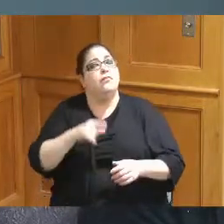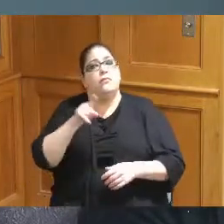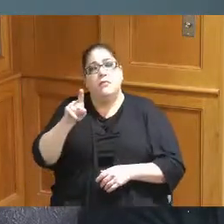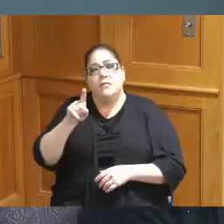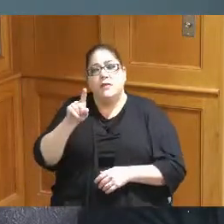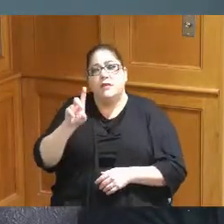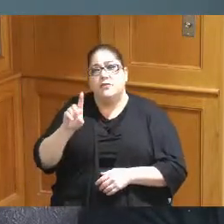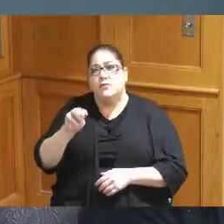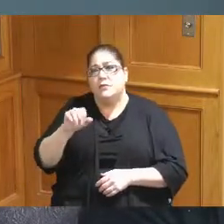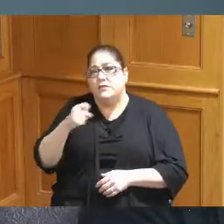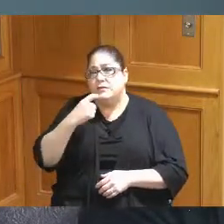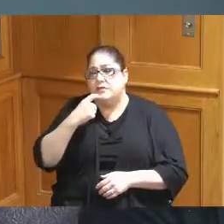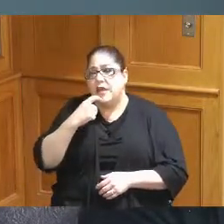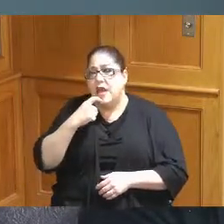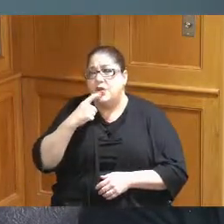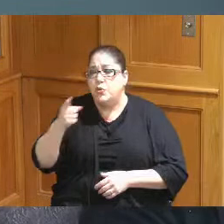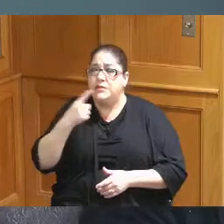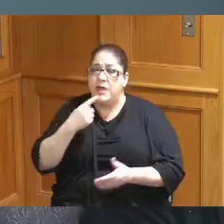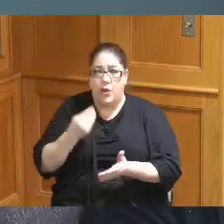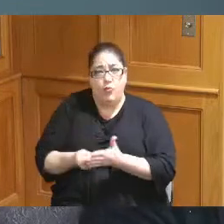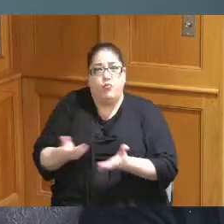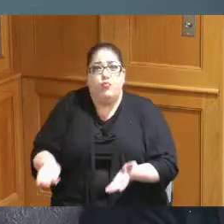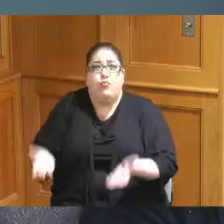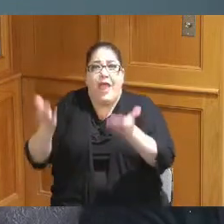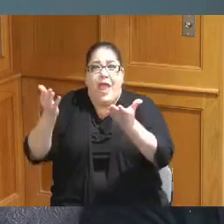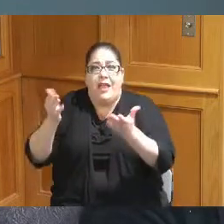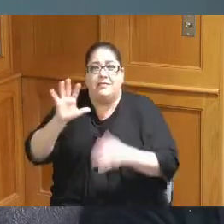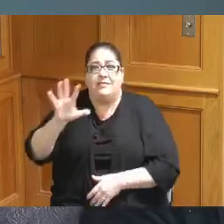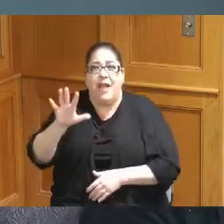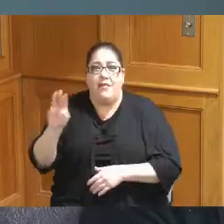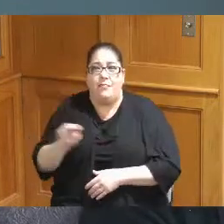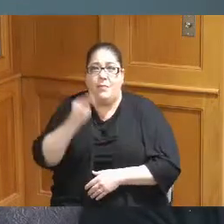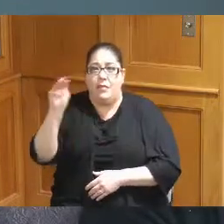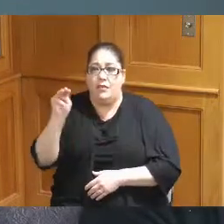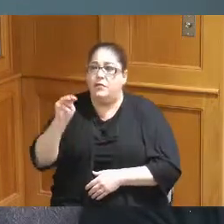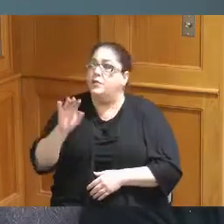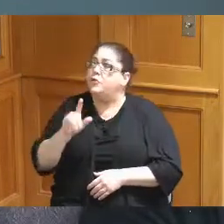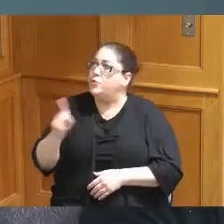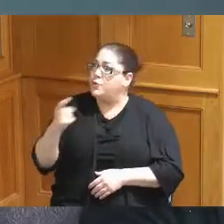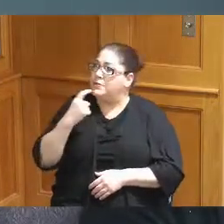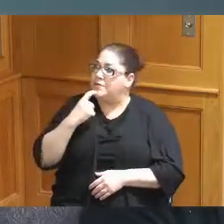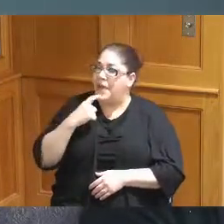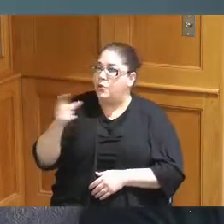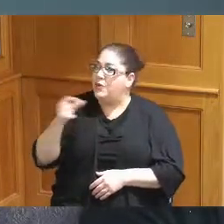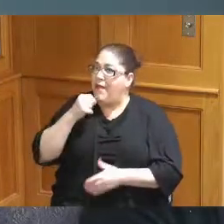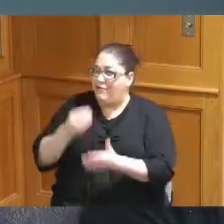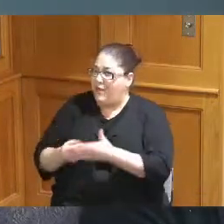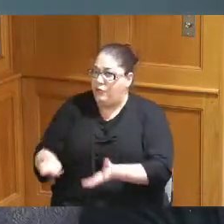that you raised five million that's not accurate you wrote a grant to receive the 5 million